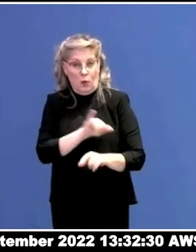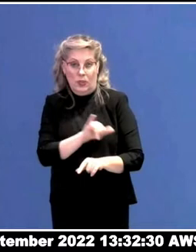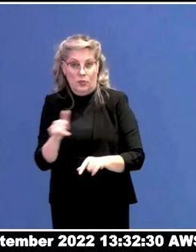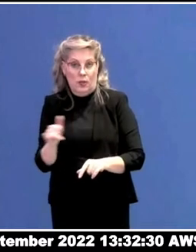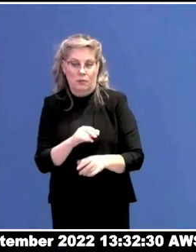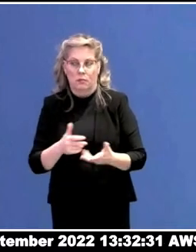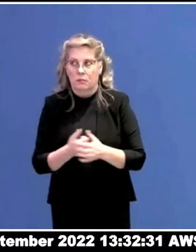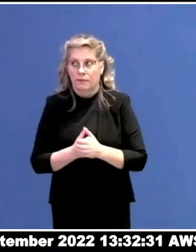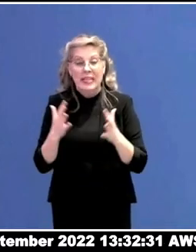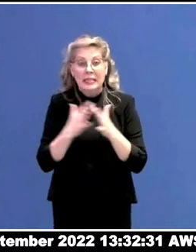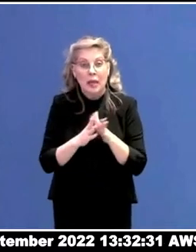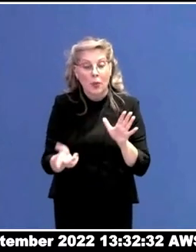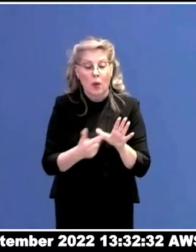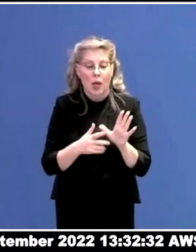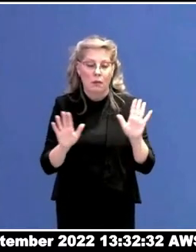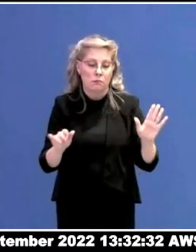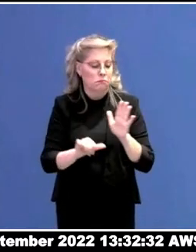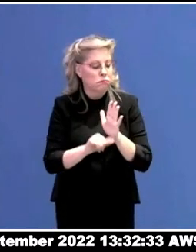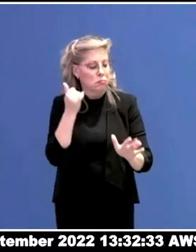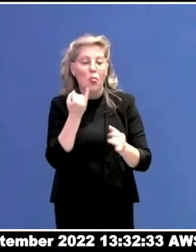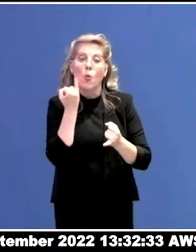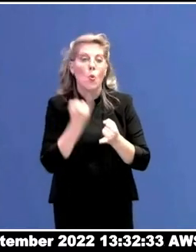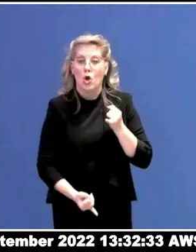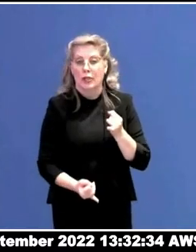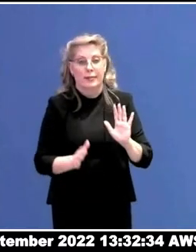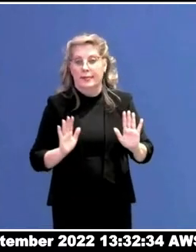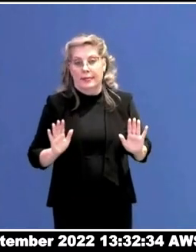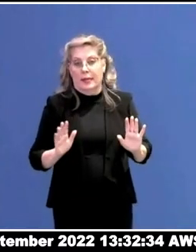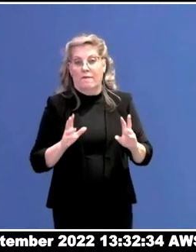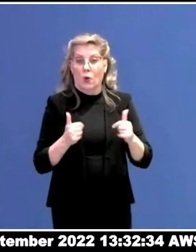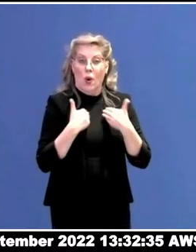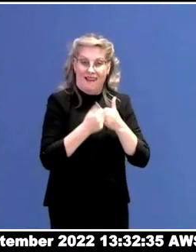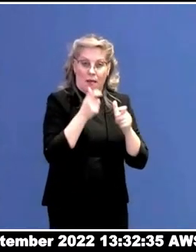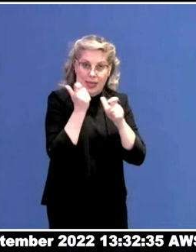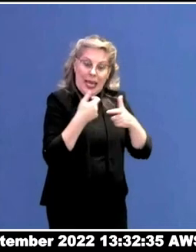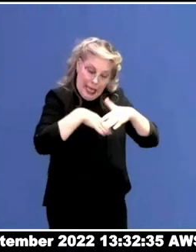systems in the provision of healthcare in - in detention or in prisons.